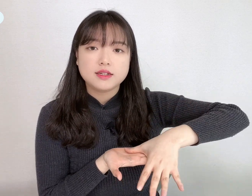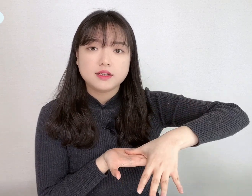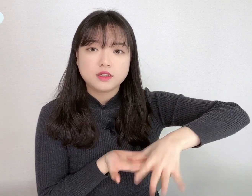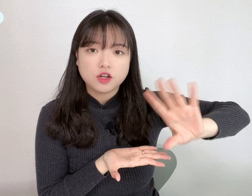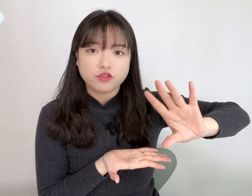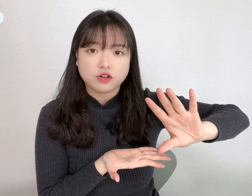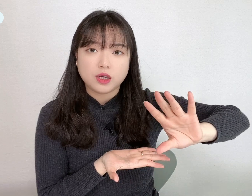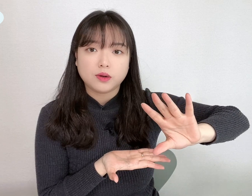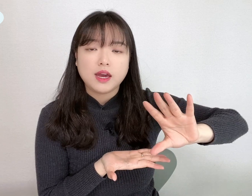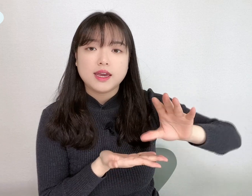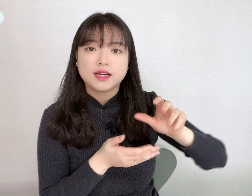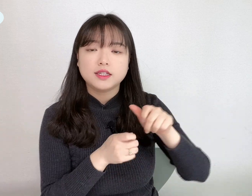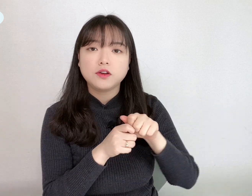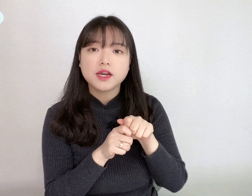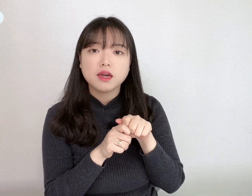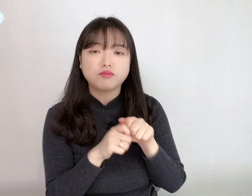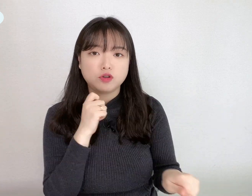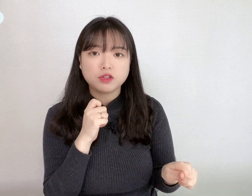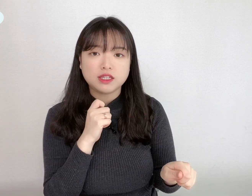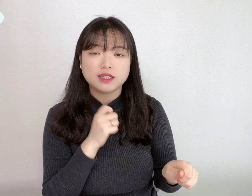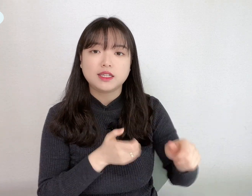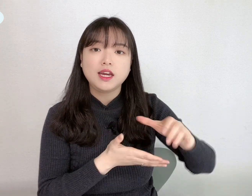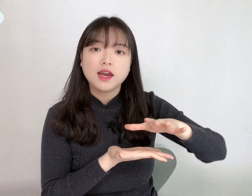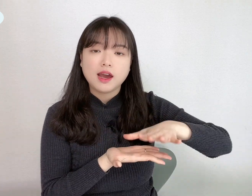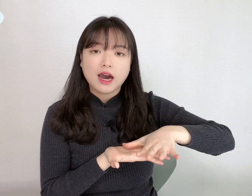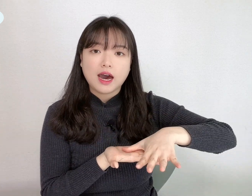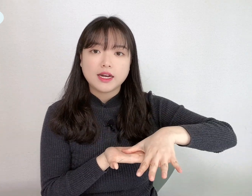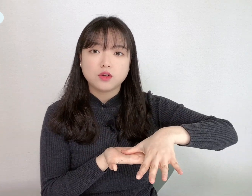'chick' it from the inside and put it on top.